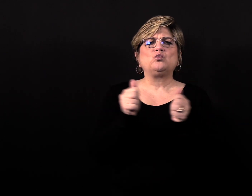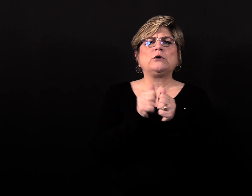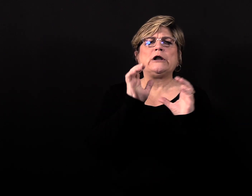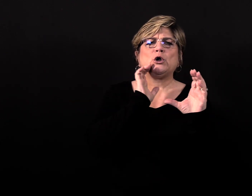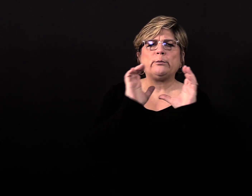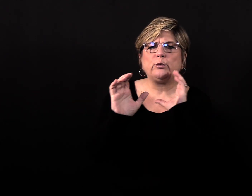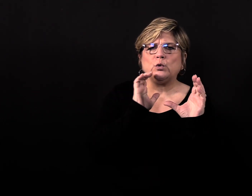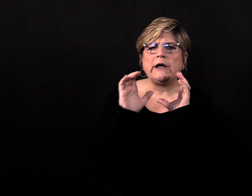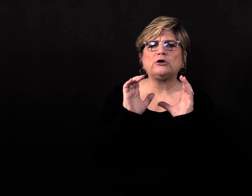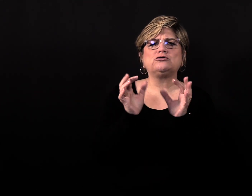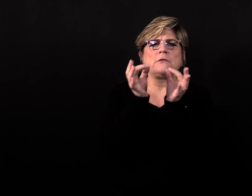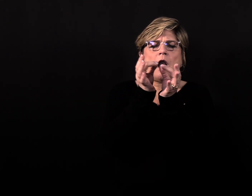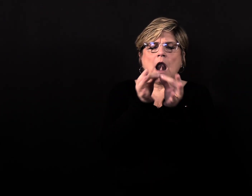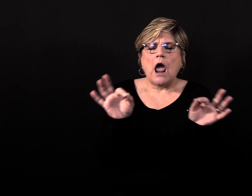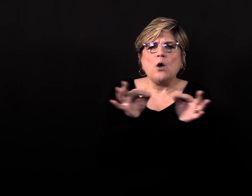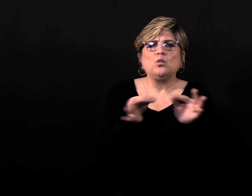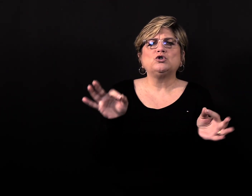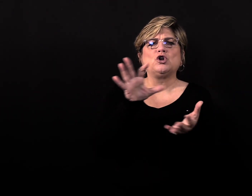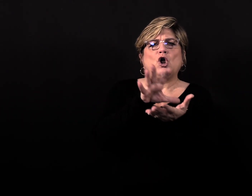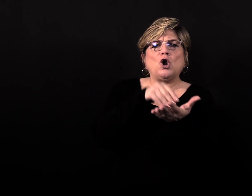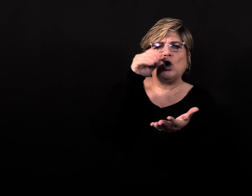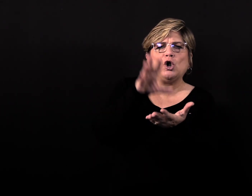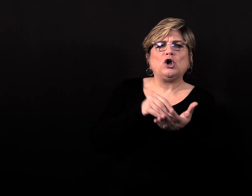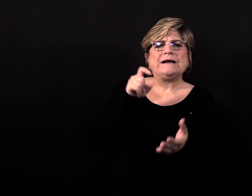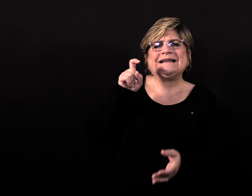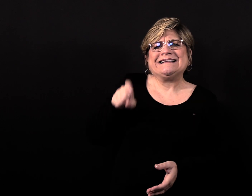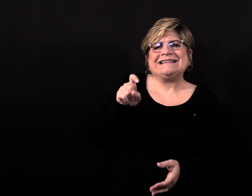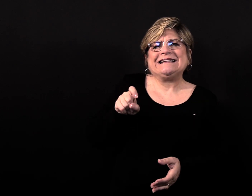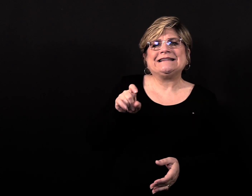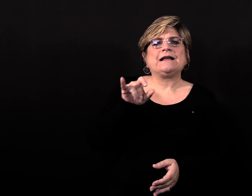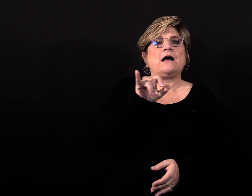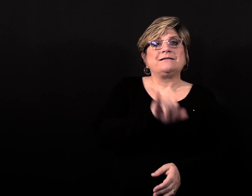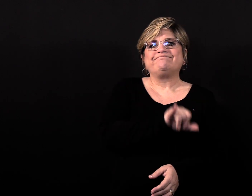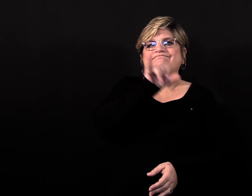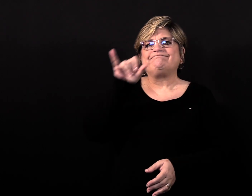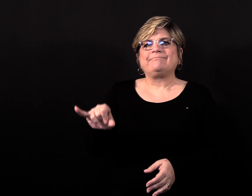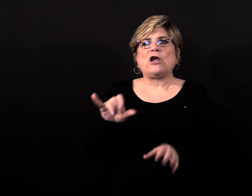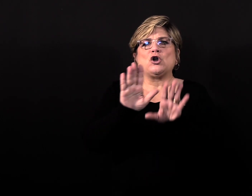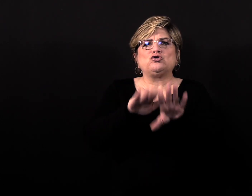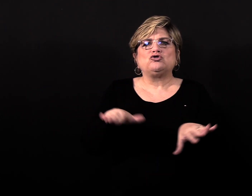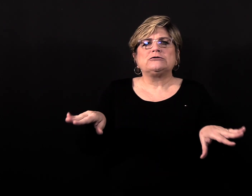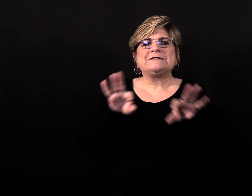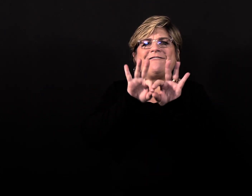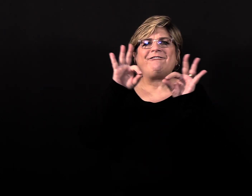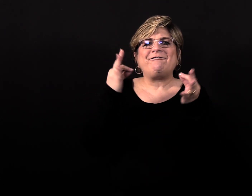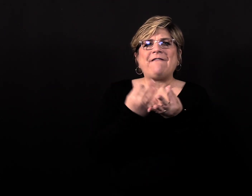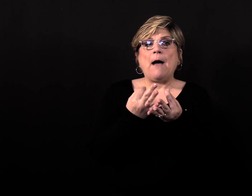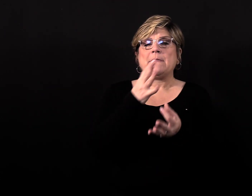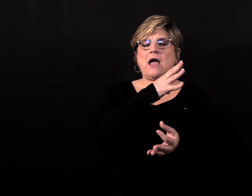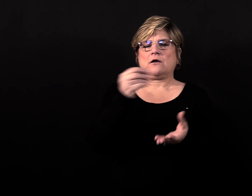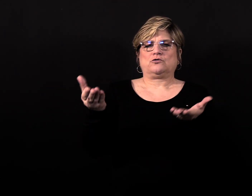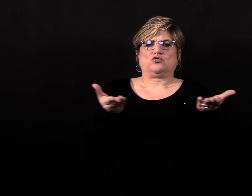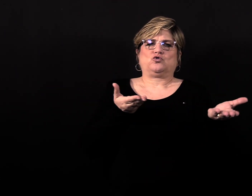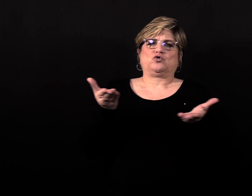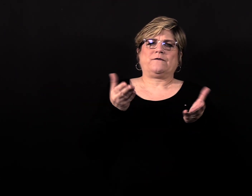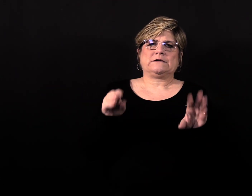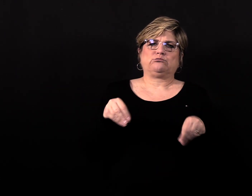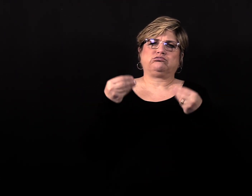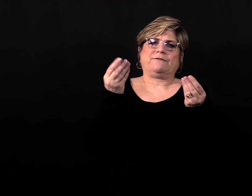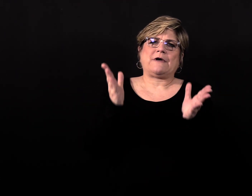language, and learning needs as well as the children’s families and service providers.